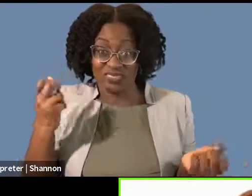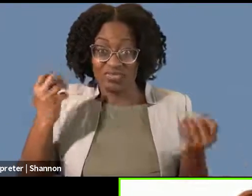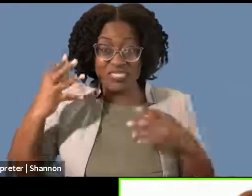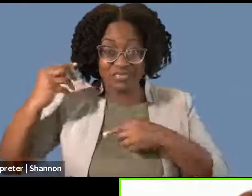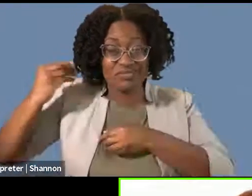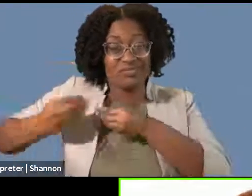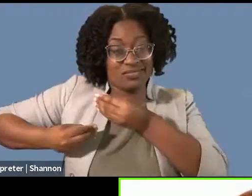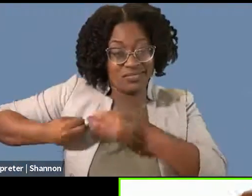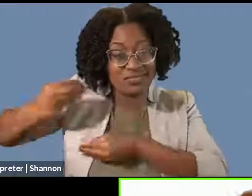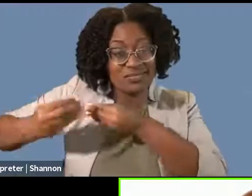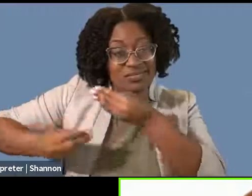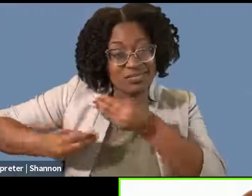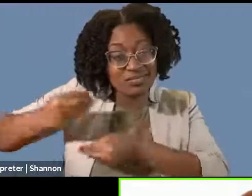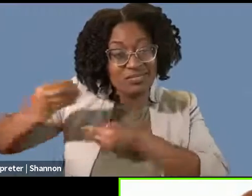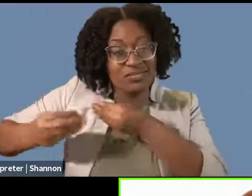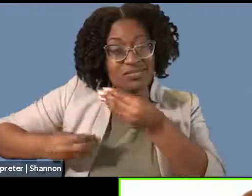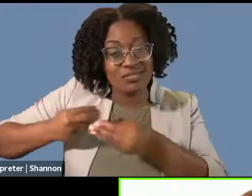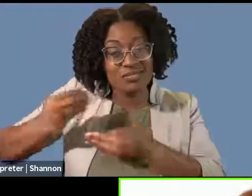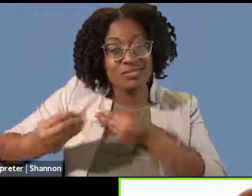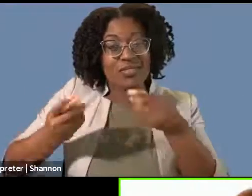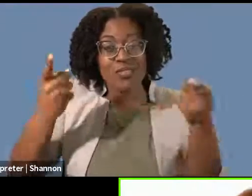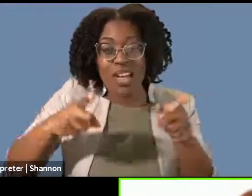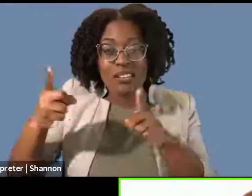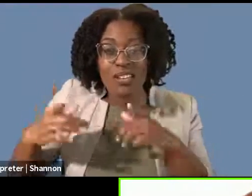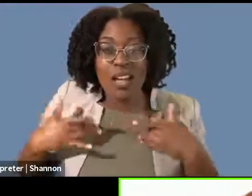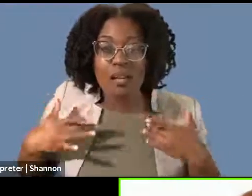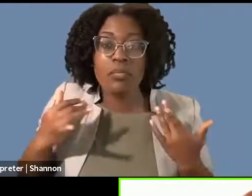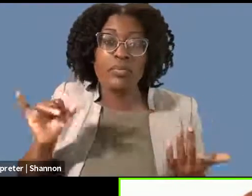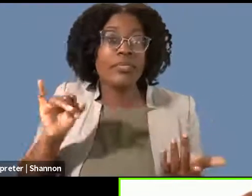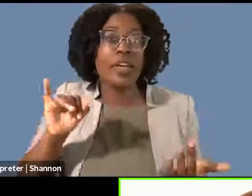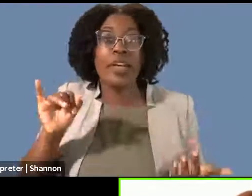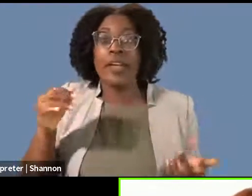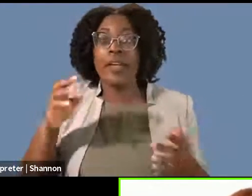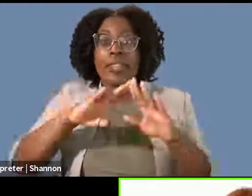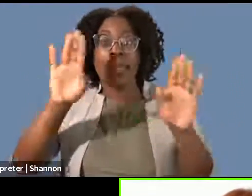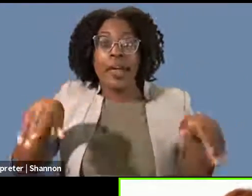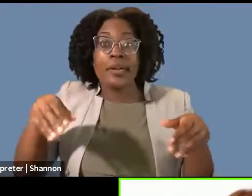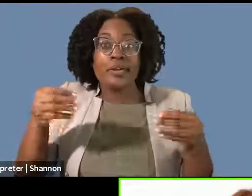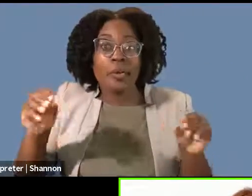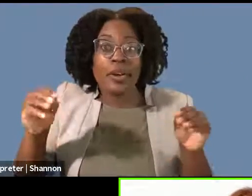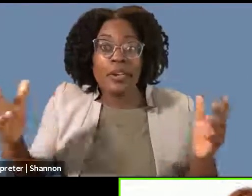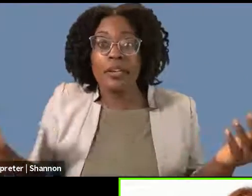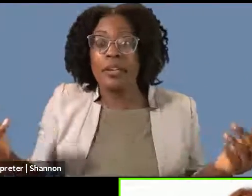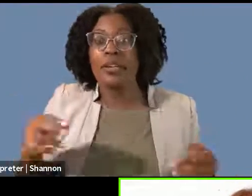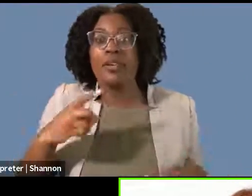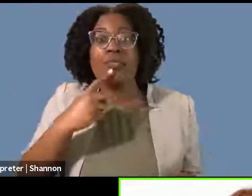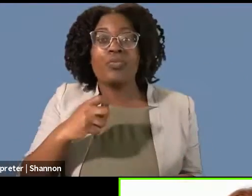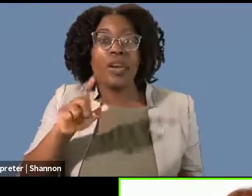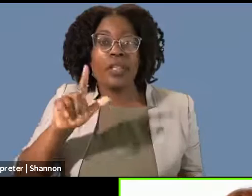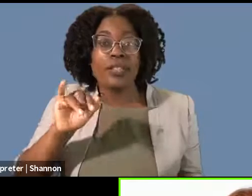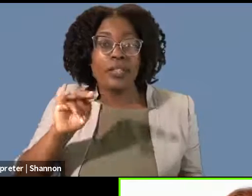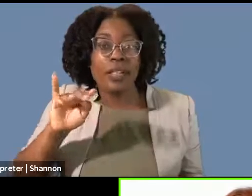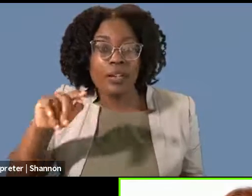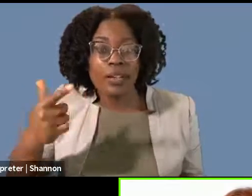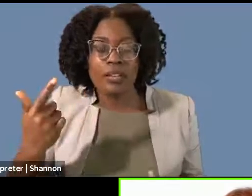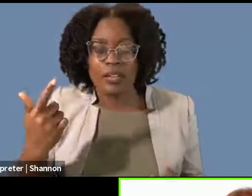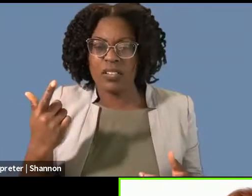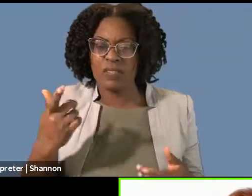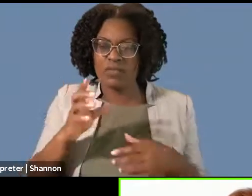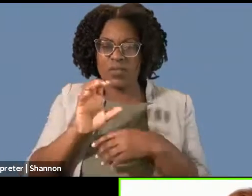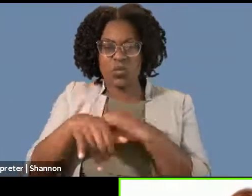red lining and the real estate market and it is still happening in different ways where people